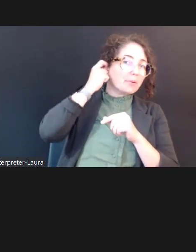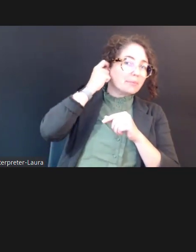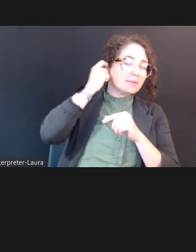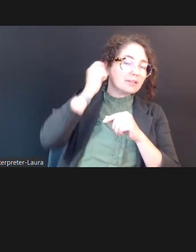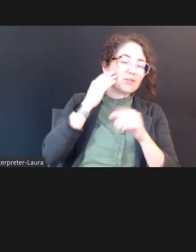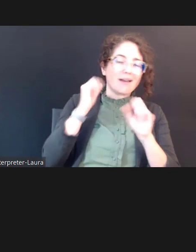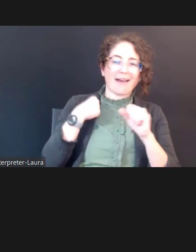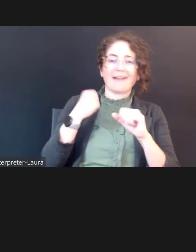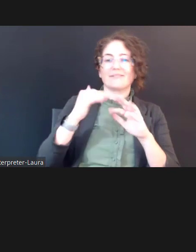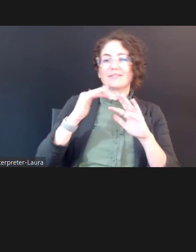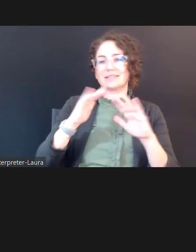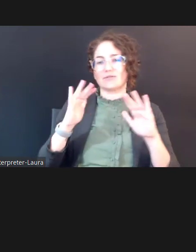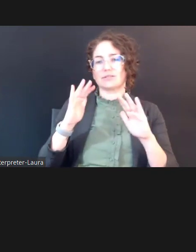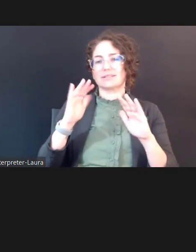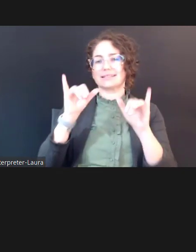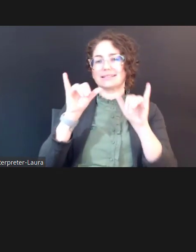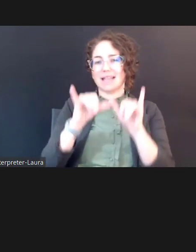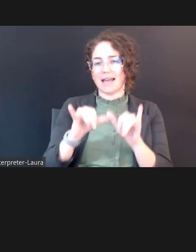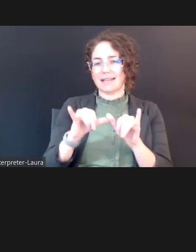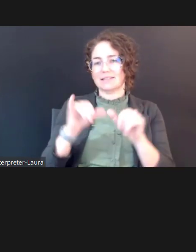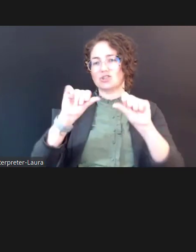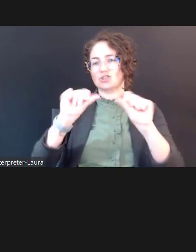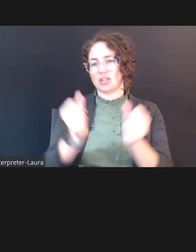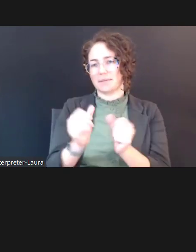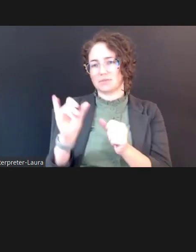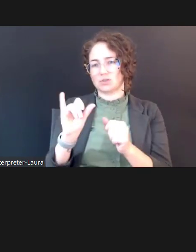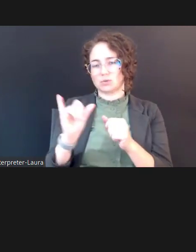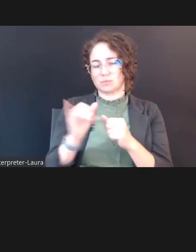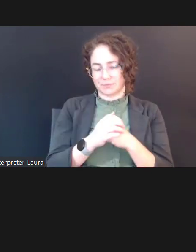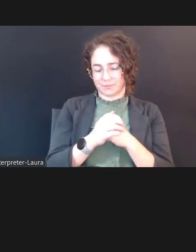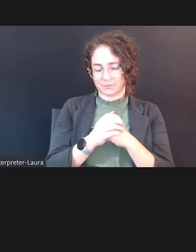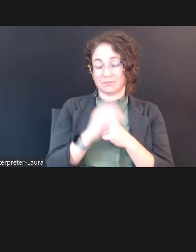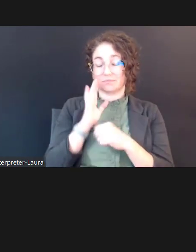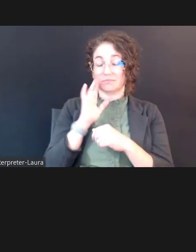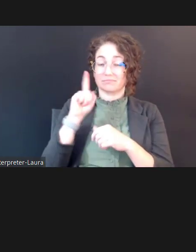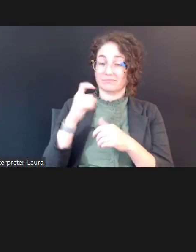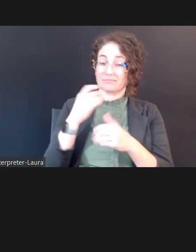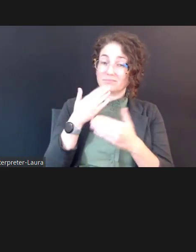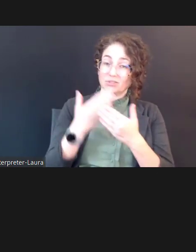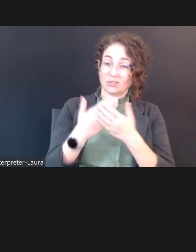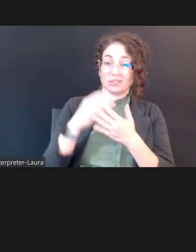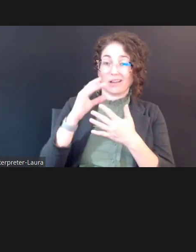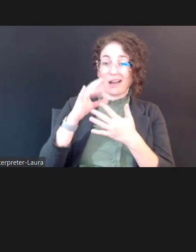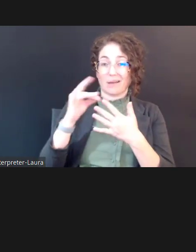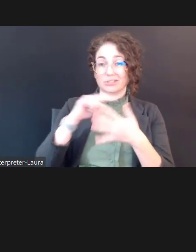You'll need a good selection of those, and they cost between $1 and